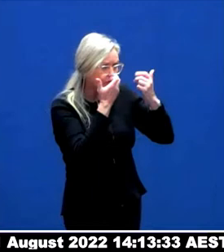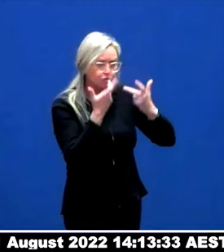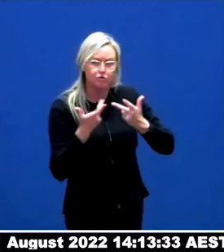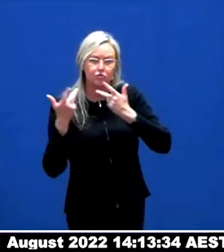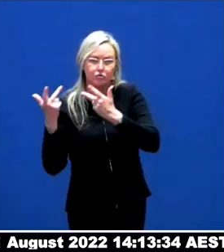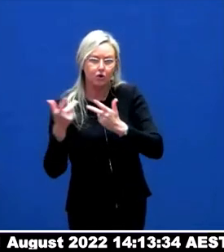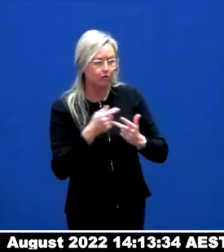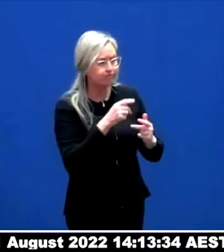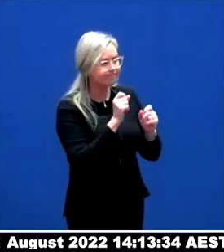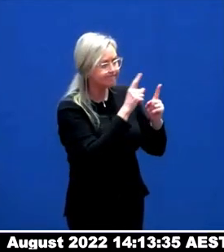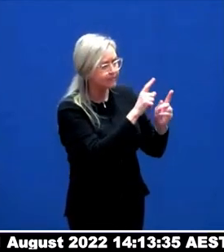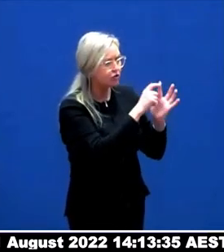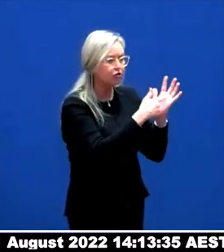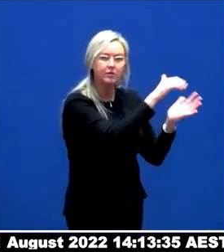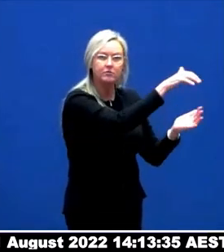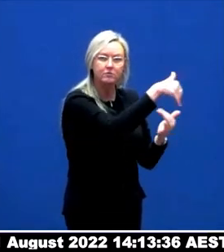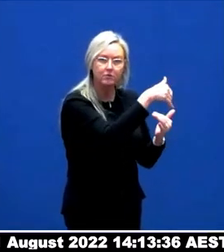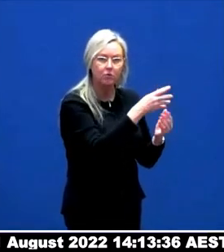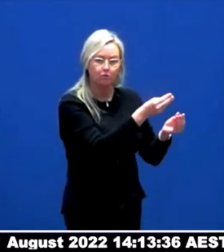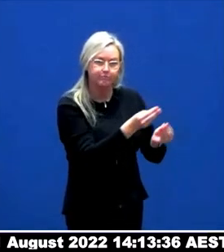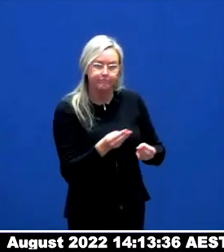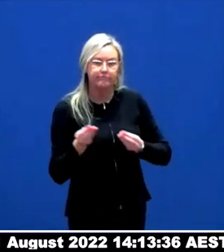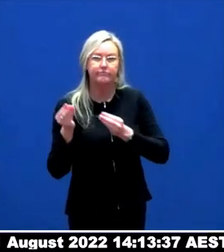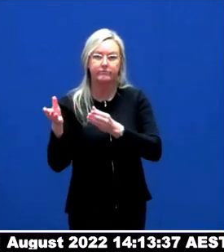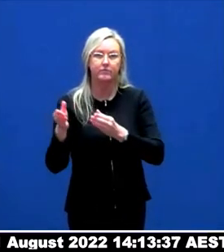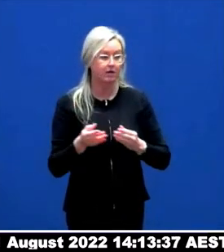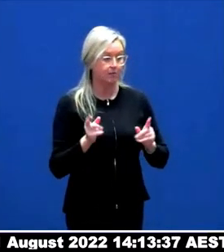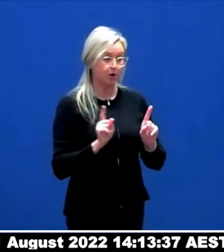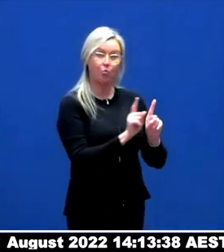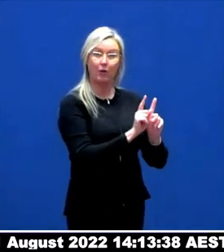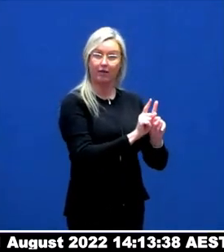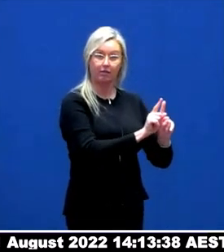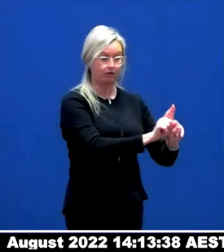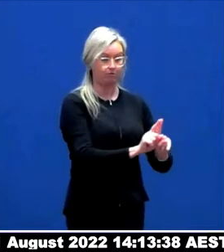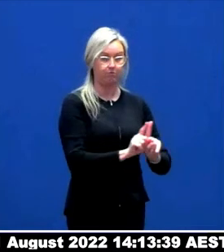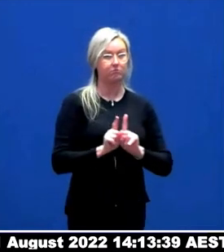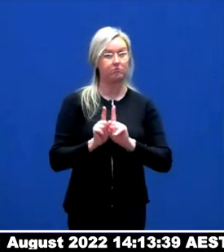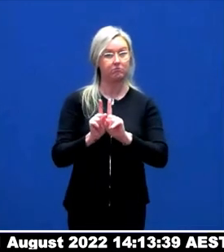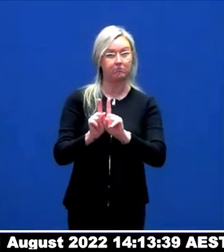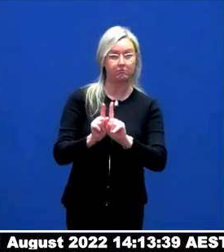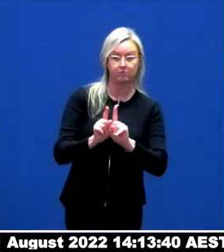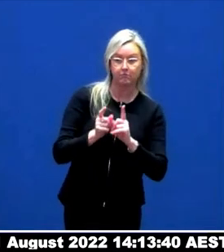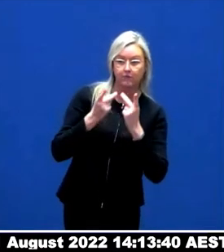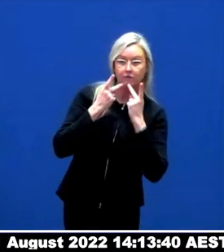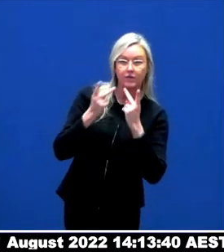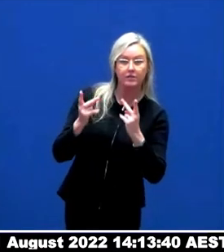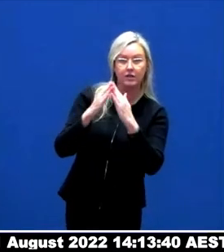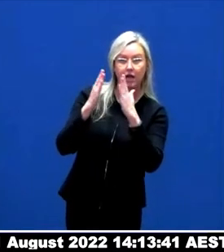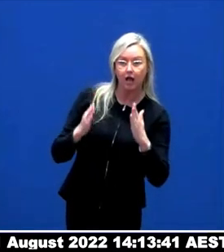to submit to the housing provider, to accompany them to look at potential properties - MS DOWSETT: Just slow down again.